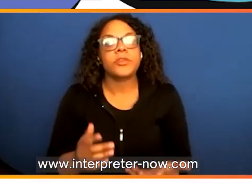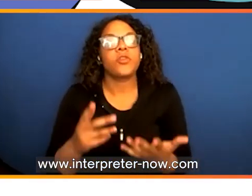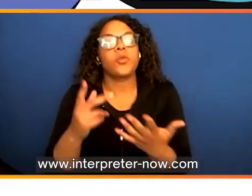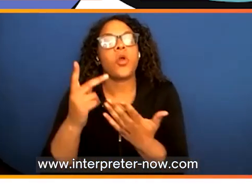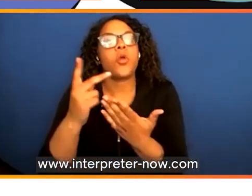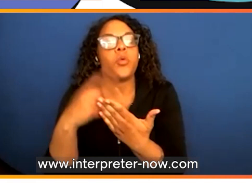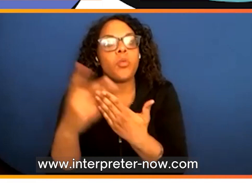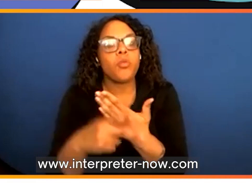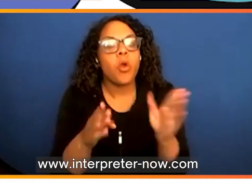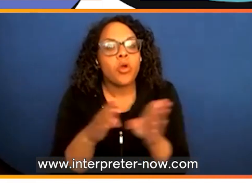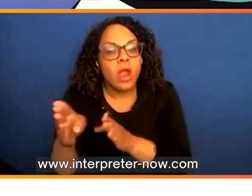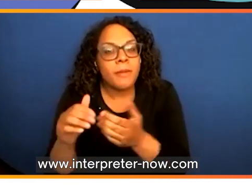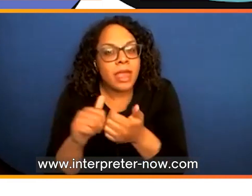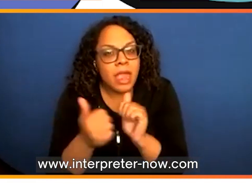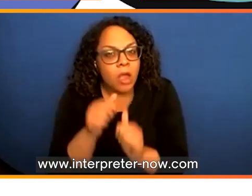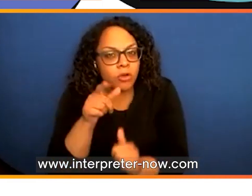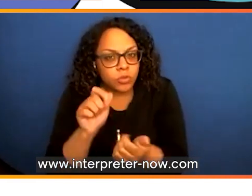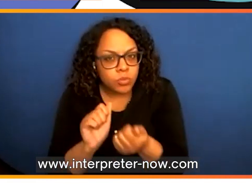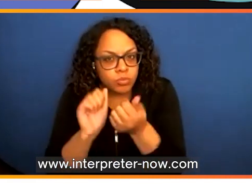Maybe you could talk about some of the things that were on that bingo card, and how you